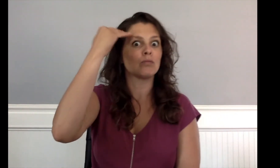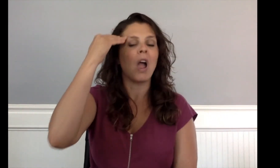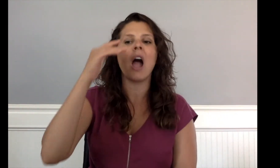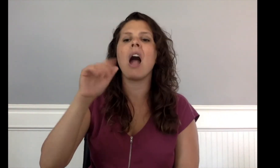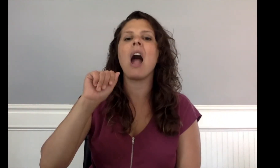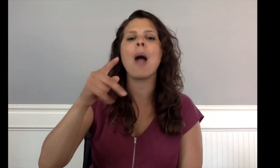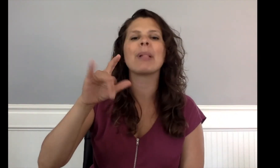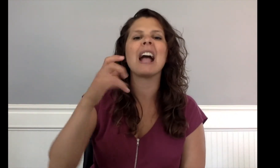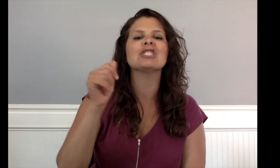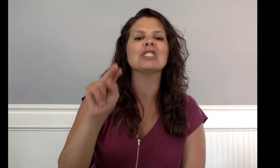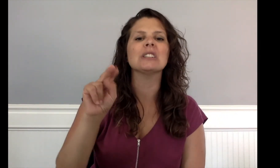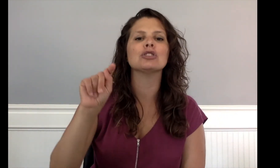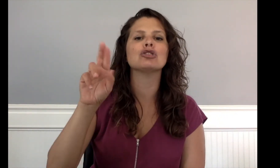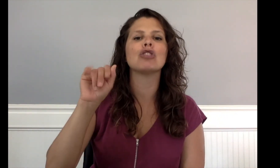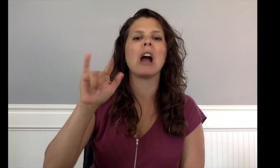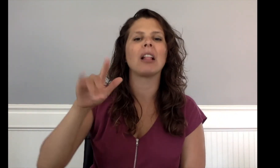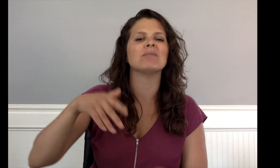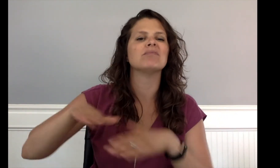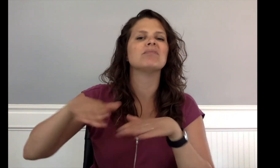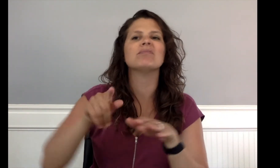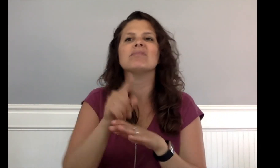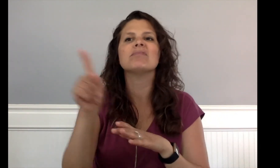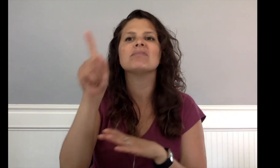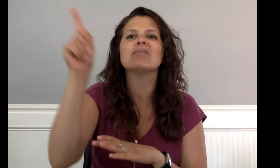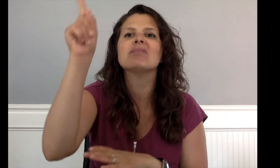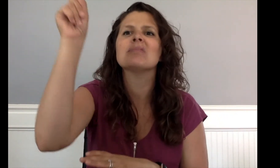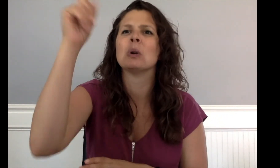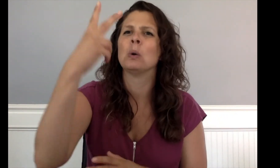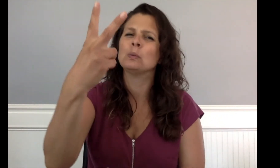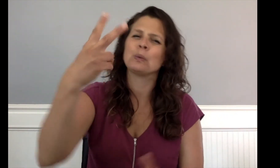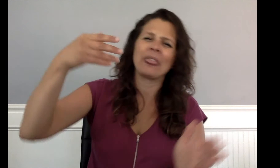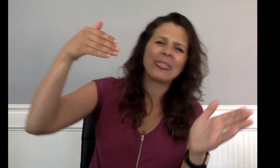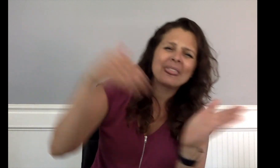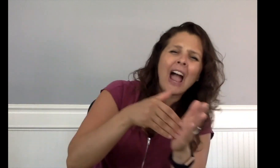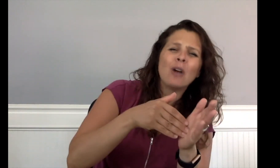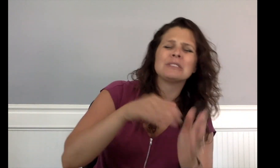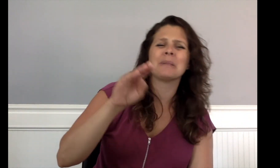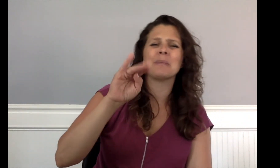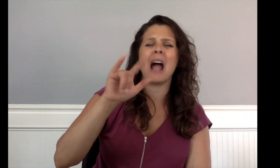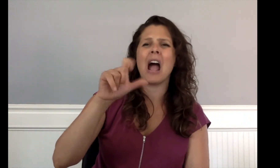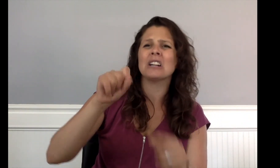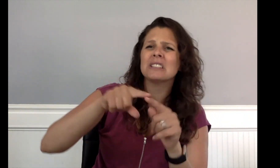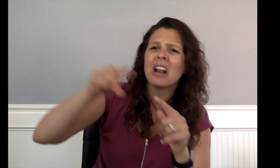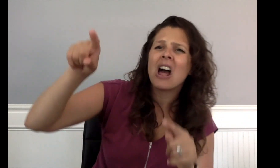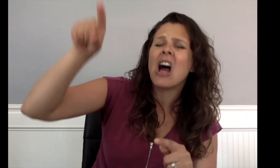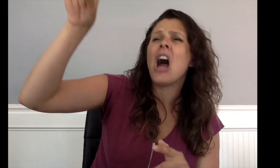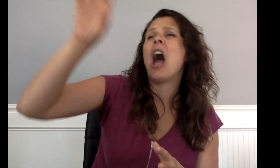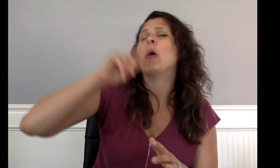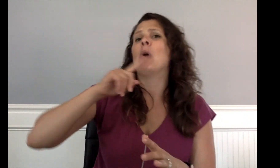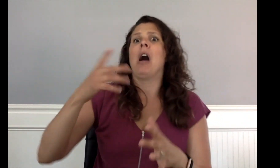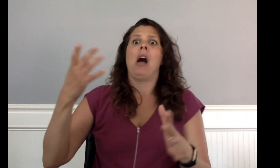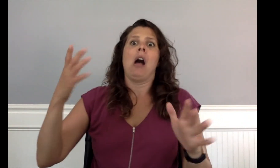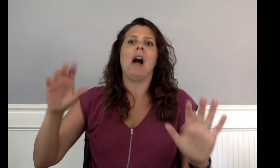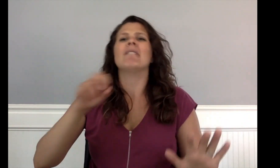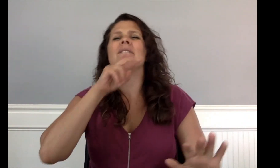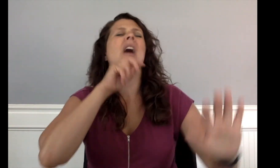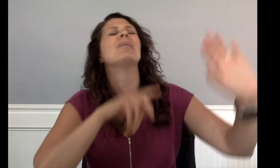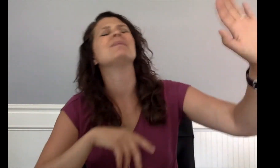Did you know the Appalachian Trail is over two thousand miles long, and extends from—”